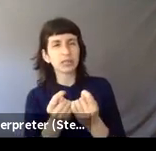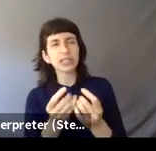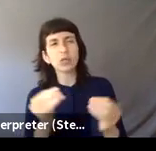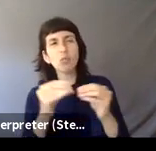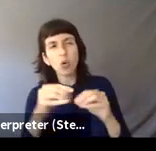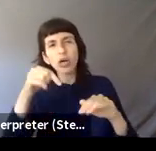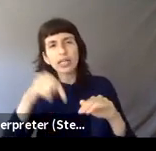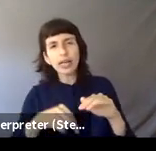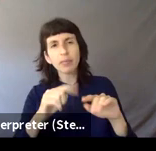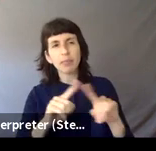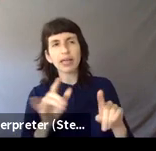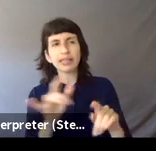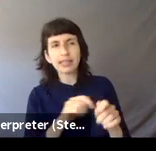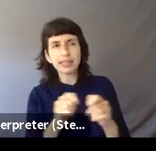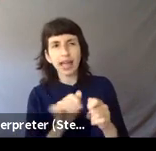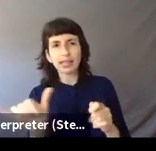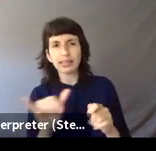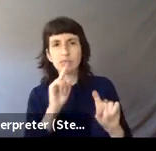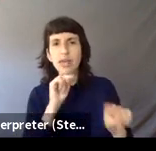Kristina: I just popped in a help file that I had searched up for exporting and deleting your Teams it has some more information. But it is exactly what you guys said.